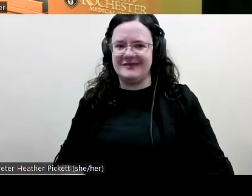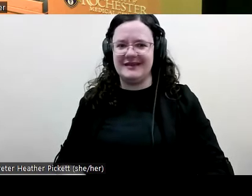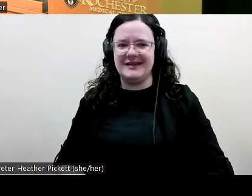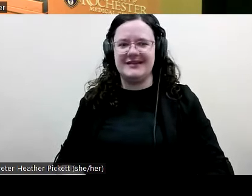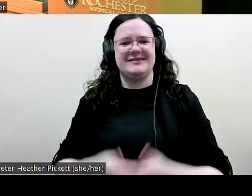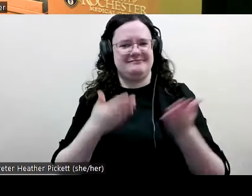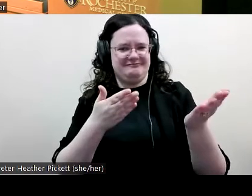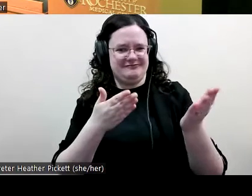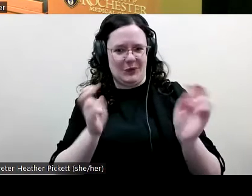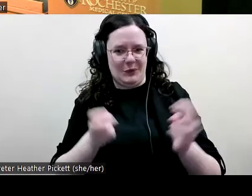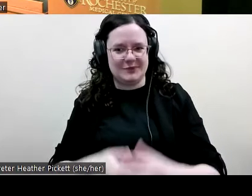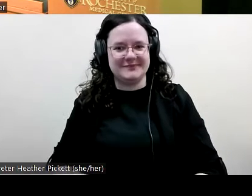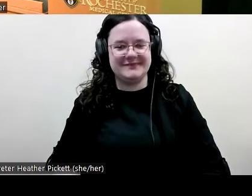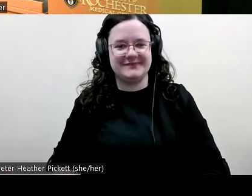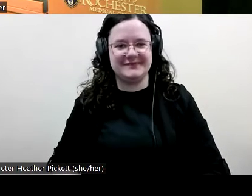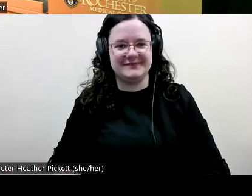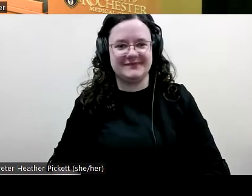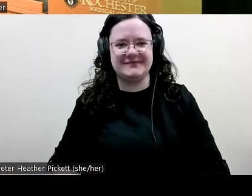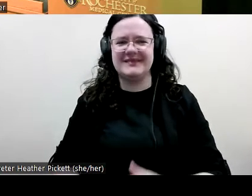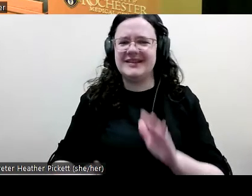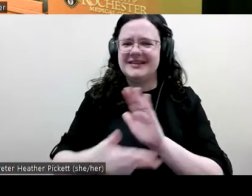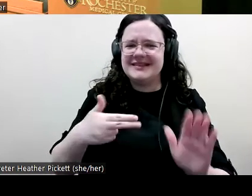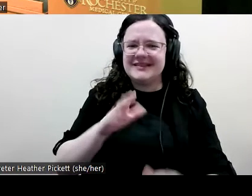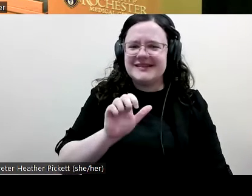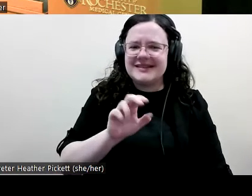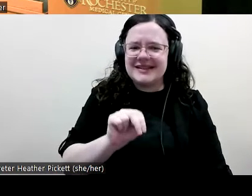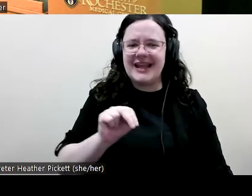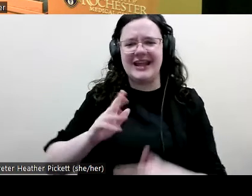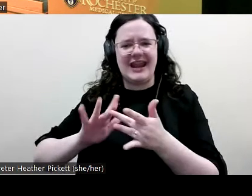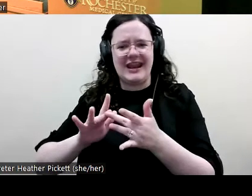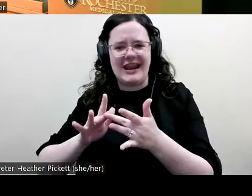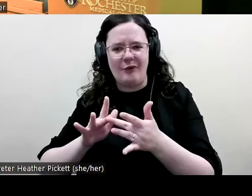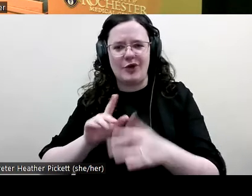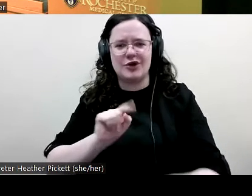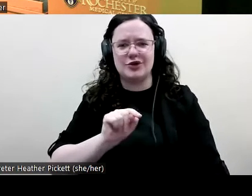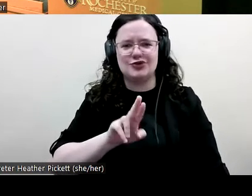a family whatever you call it whoever you are you need one none of us get through a serious